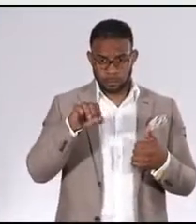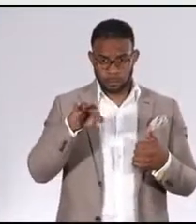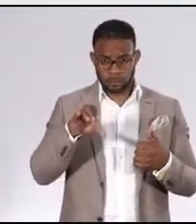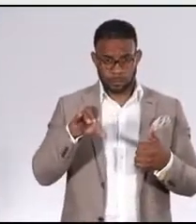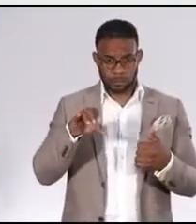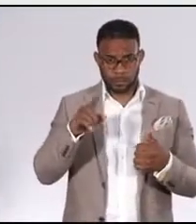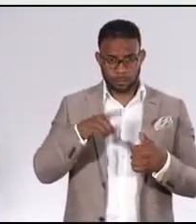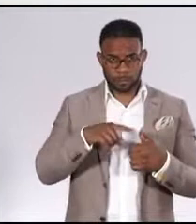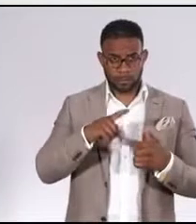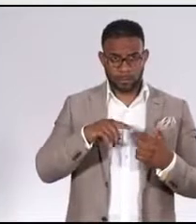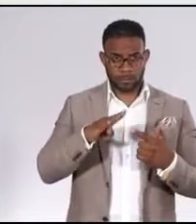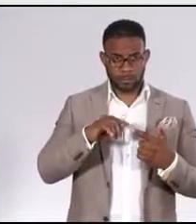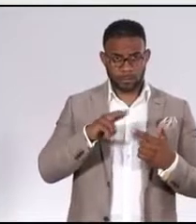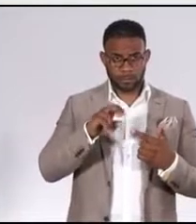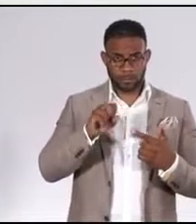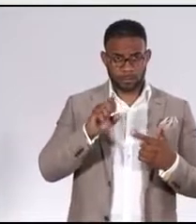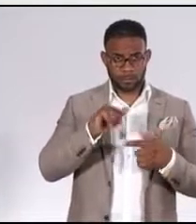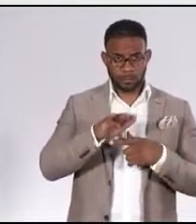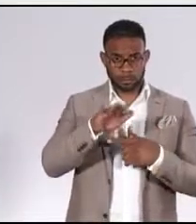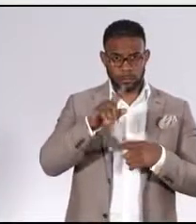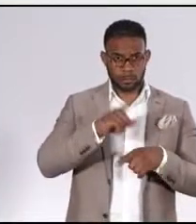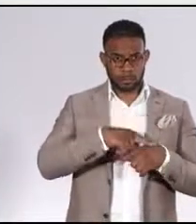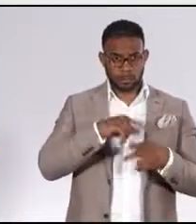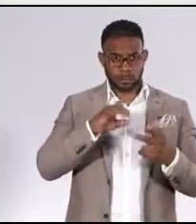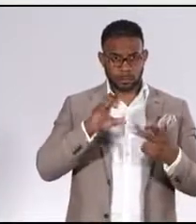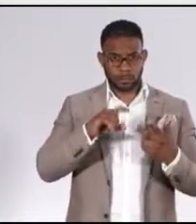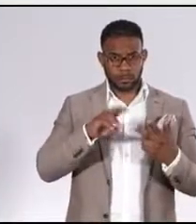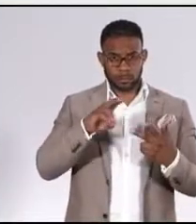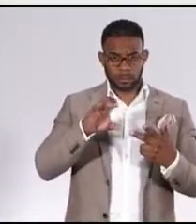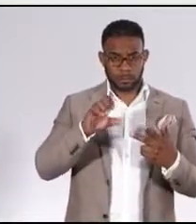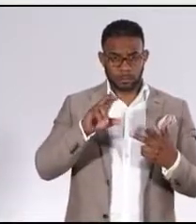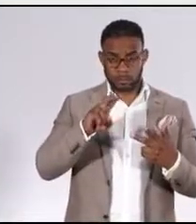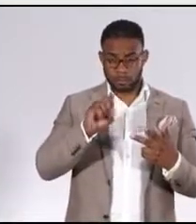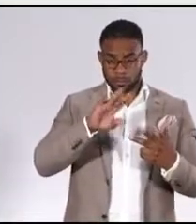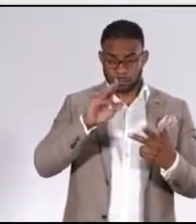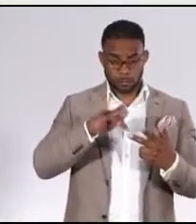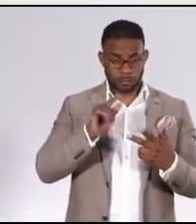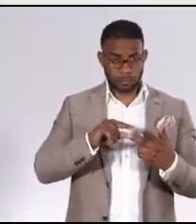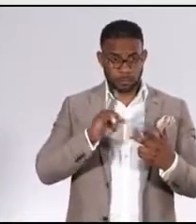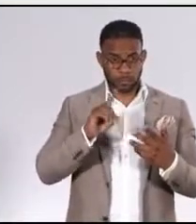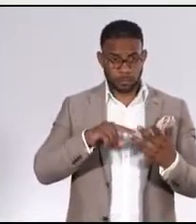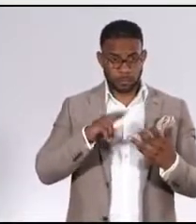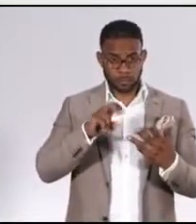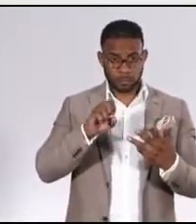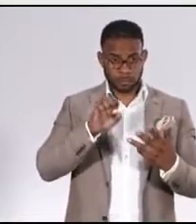bus mountain time, cus central time, dus eastern time,